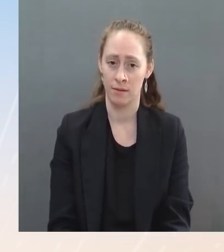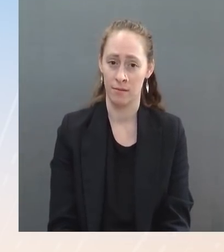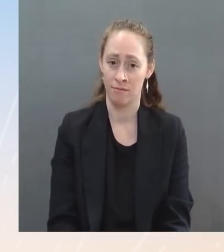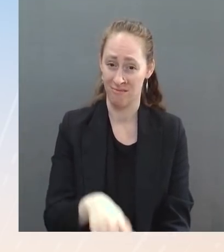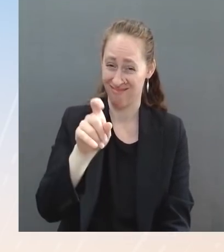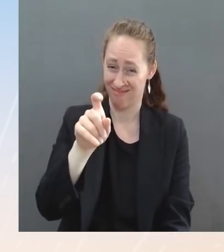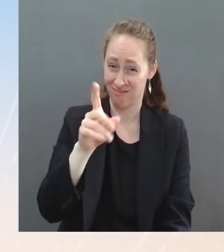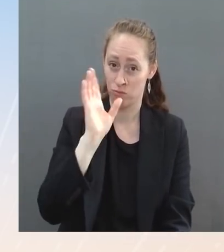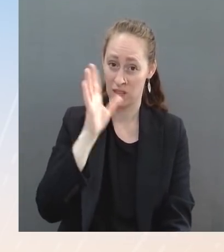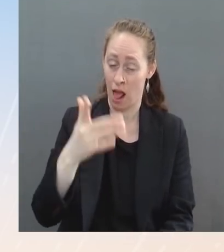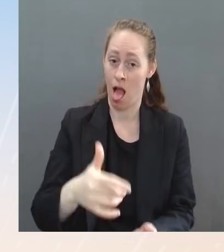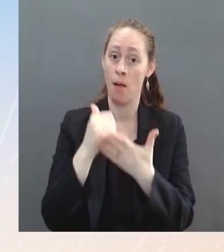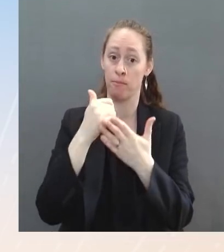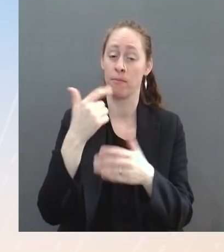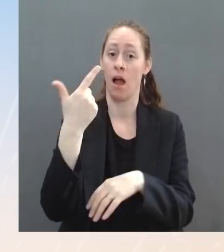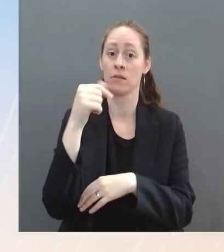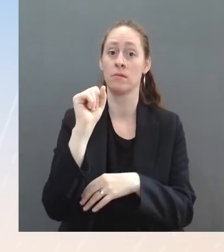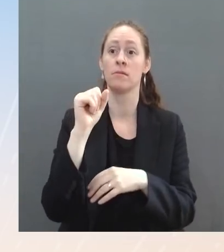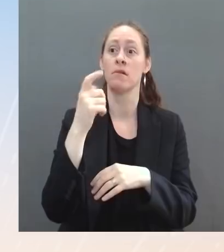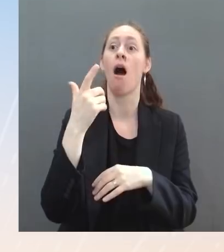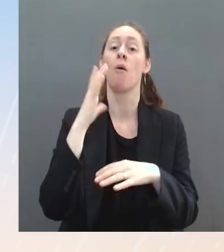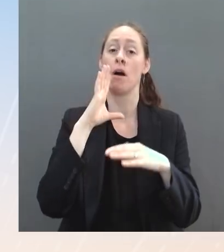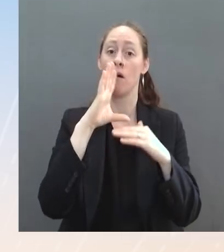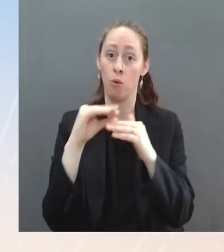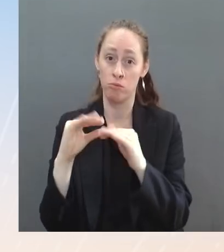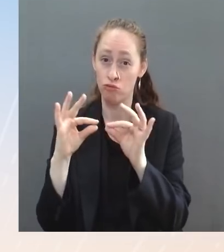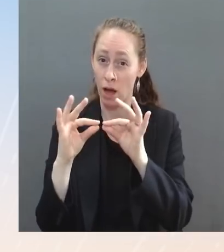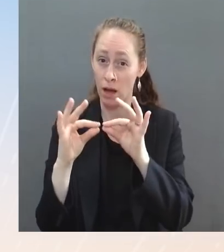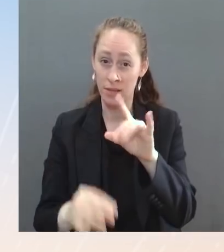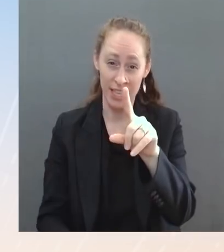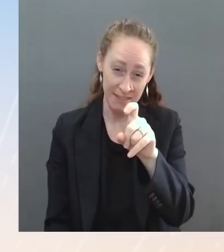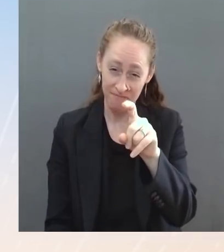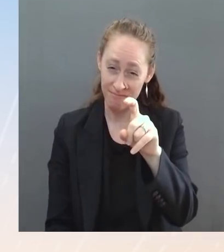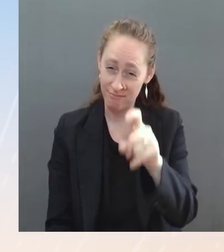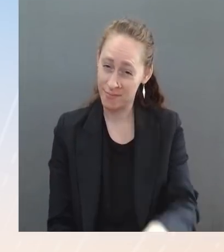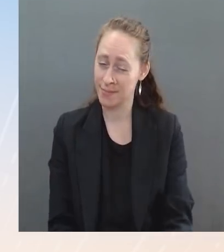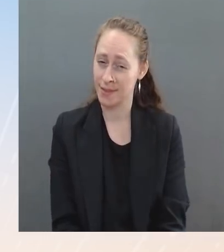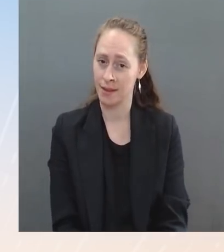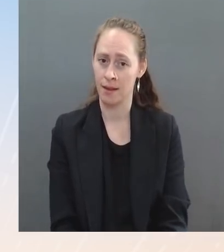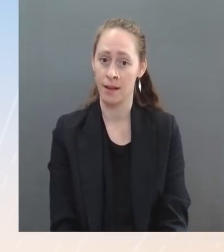have now committed, per the President's direction, to release a million barrels a day into the market.